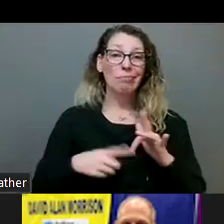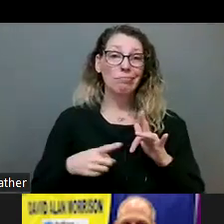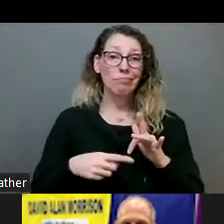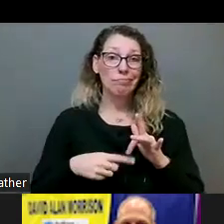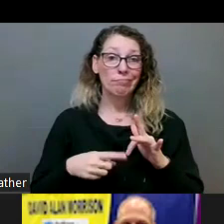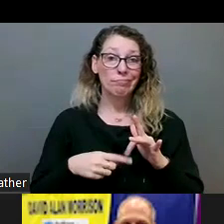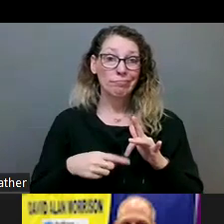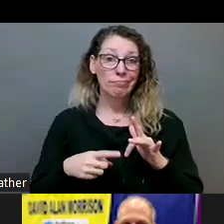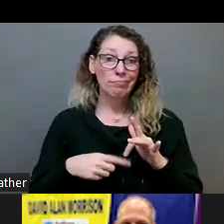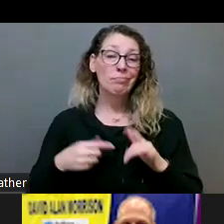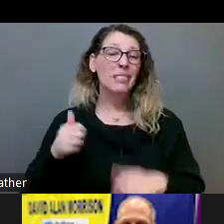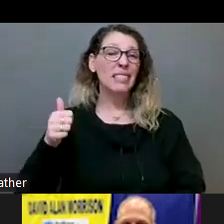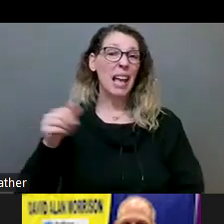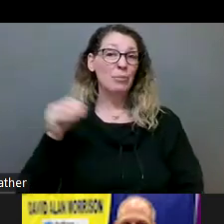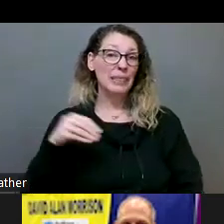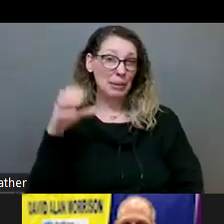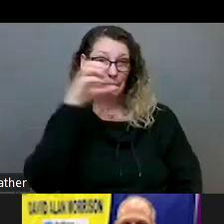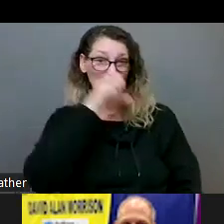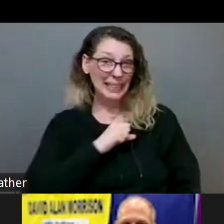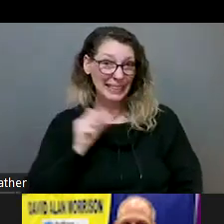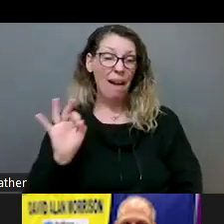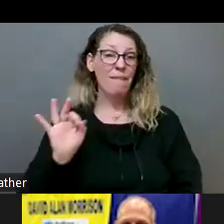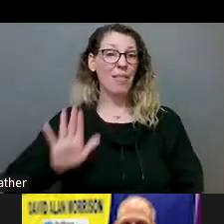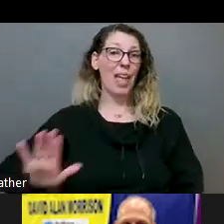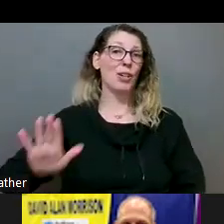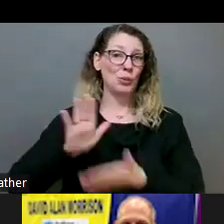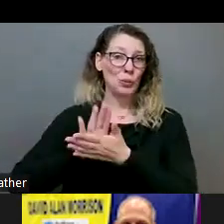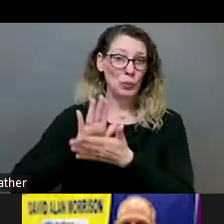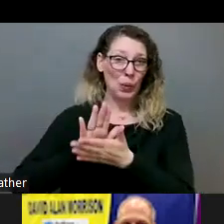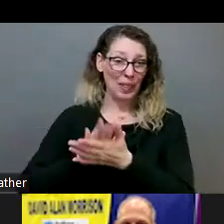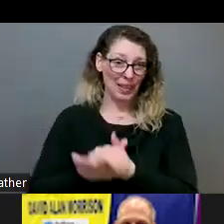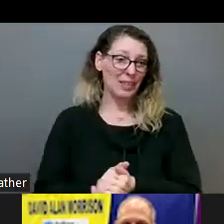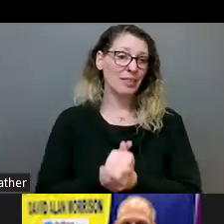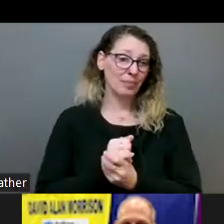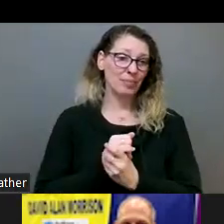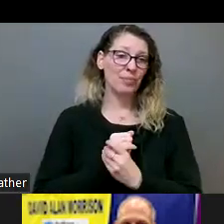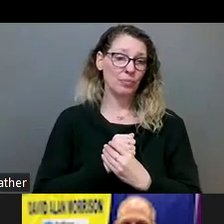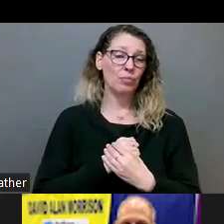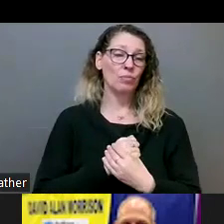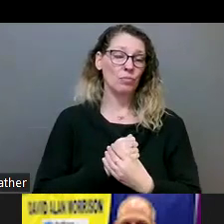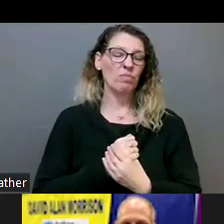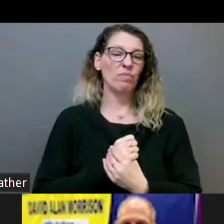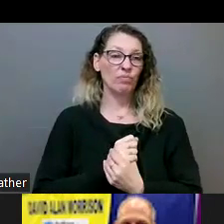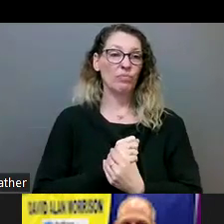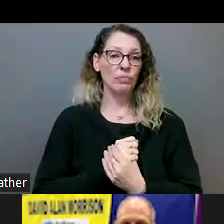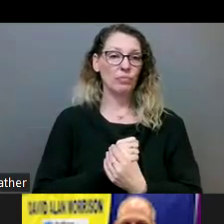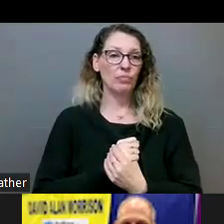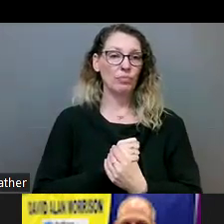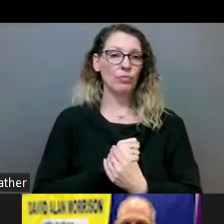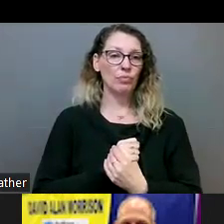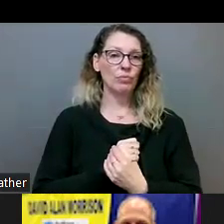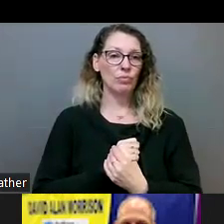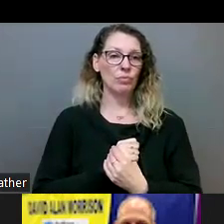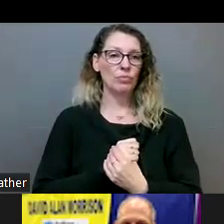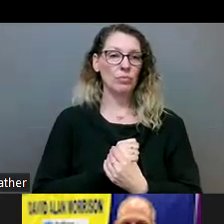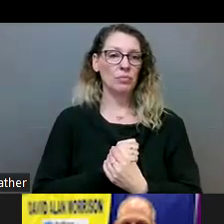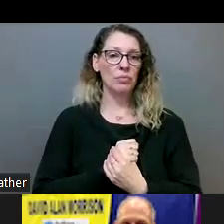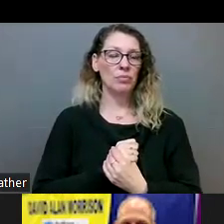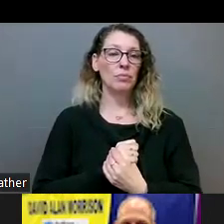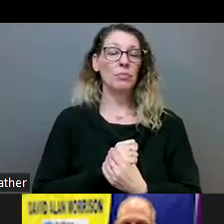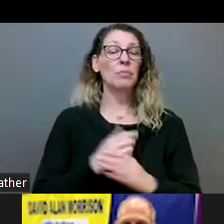missing 10% or more of their school. Before we get too far,